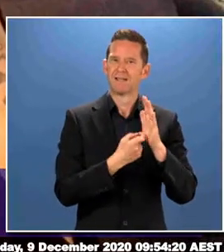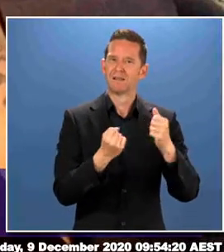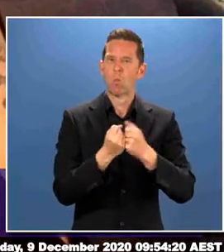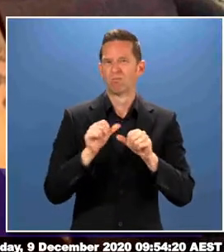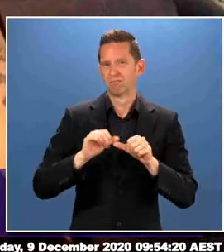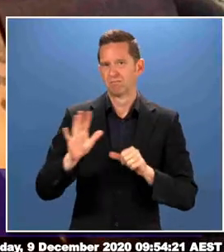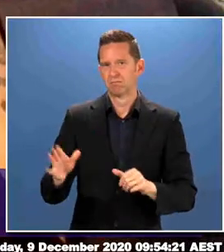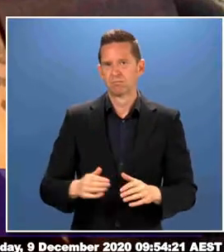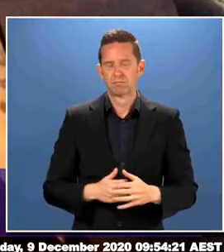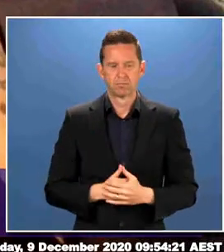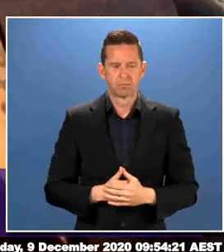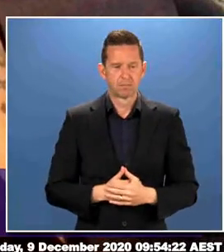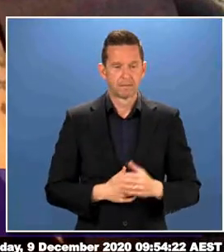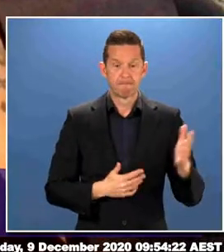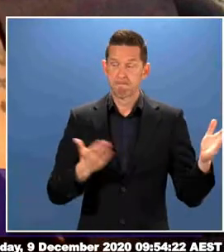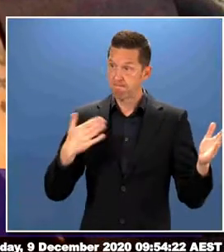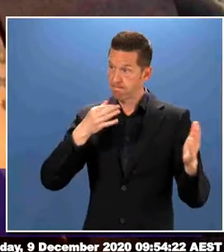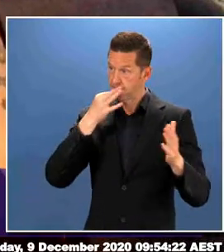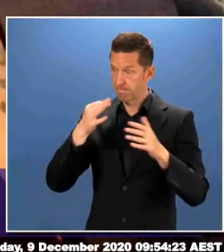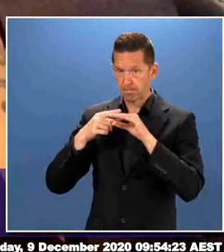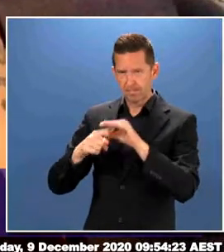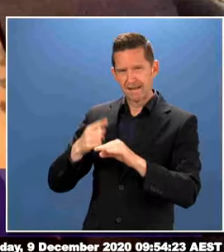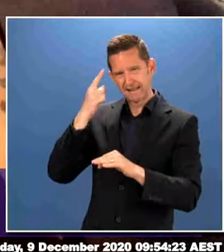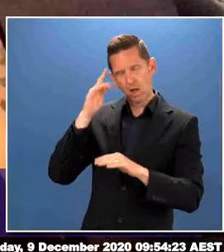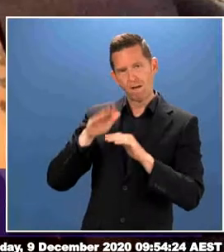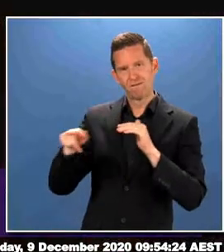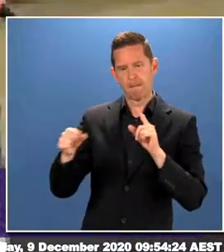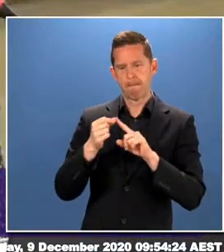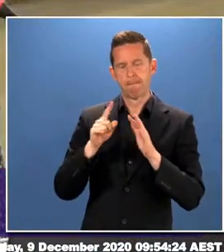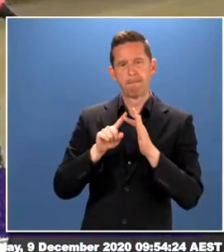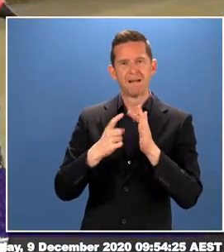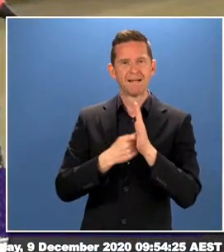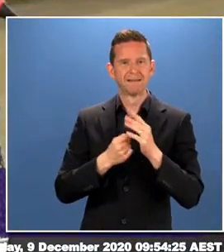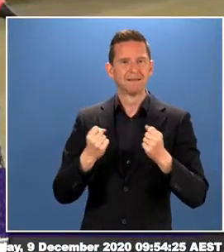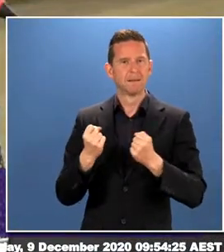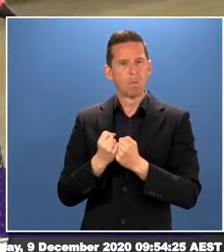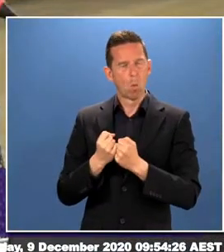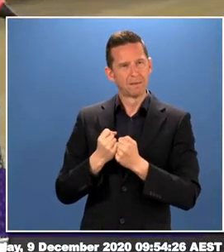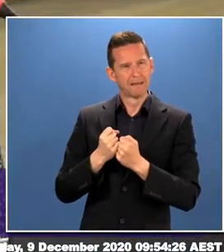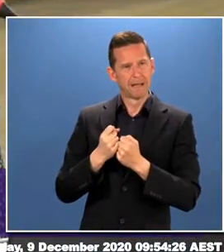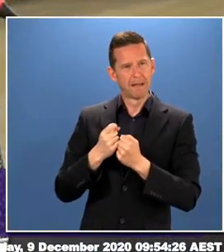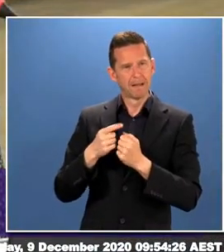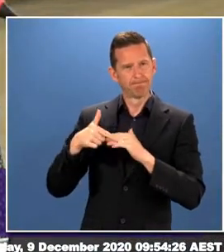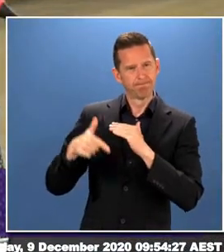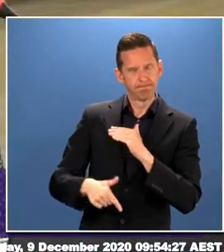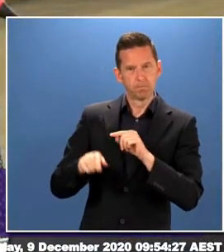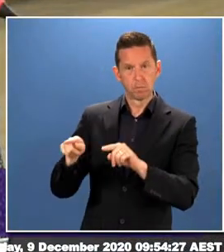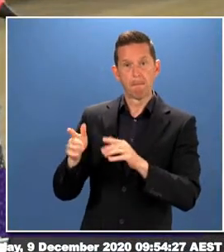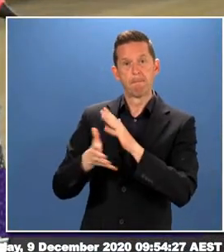In terms of, and this might be a bit of an extension on peer support, but was the concept of having a person with a disability on,